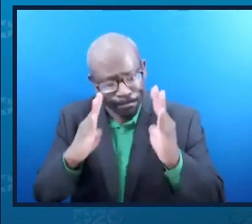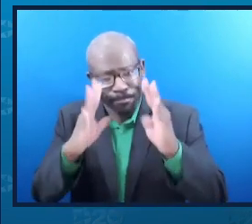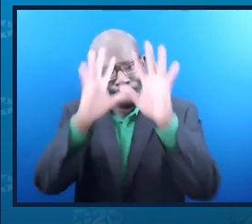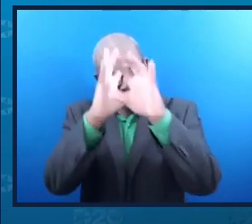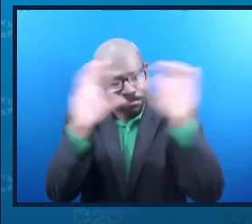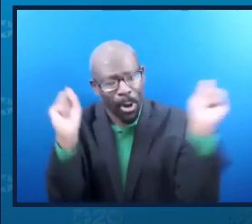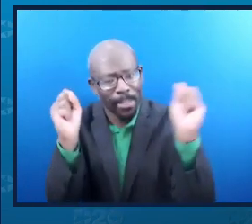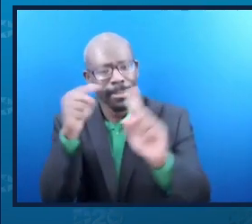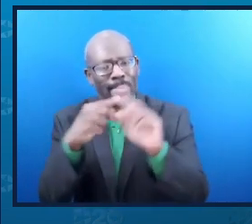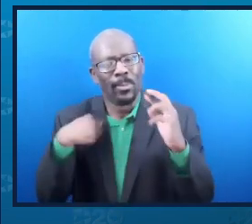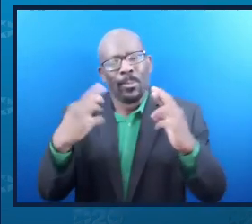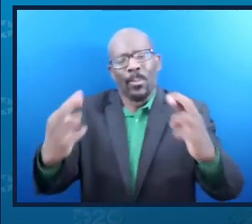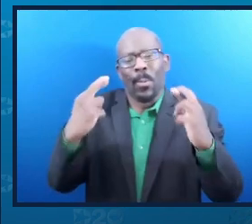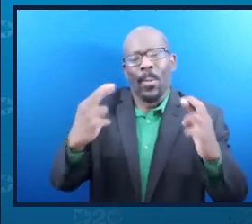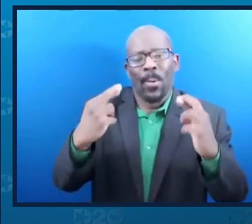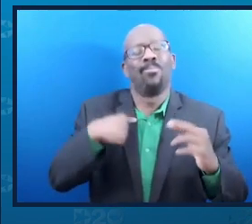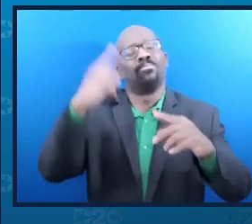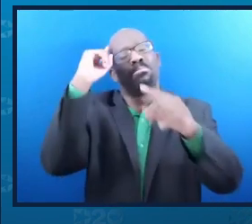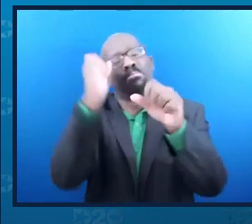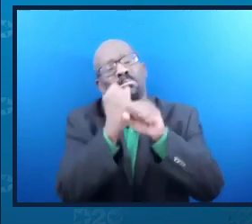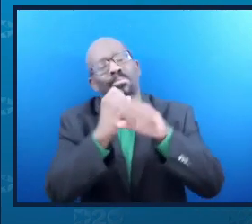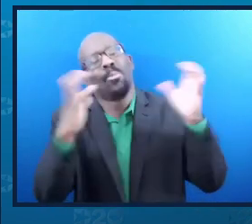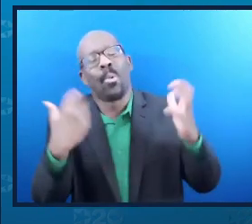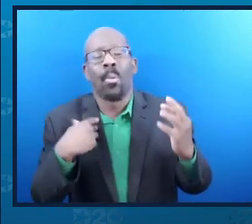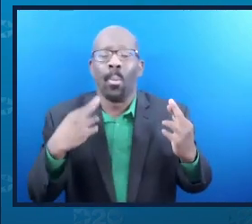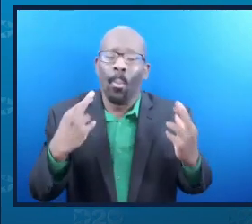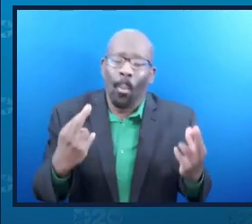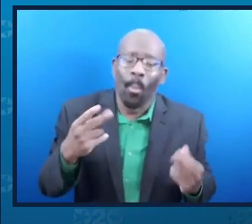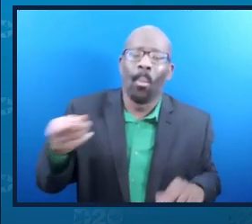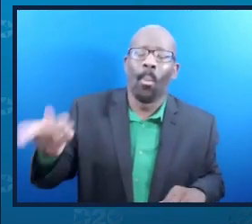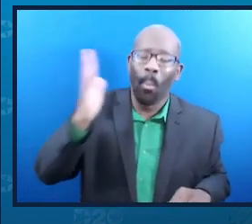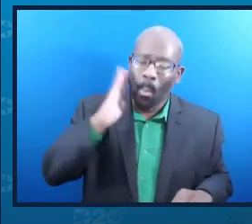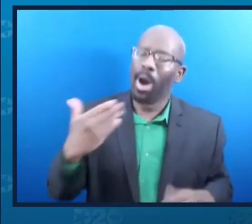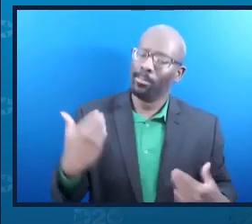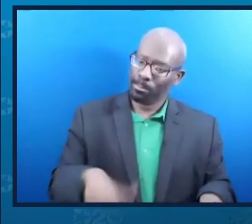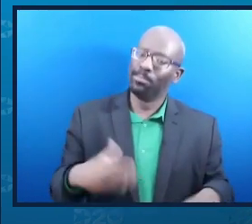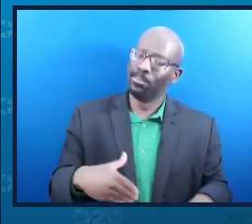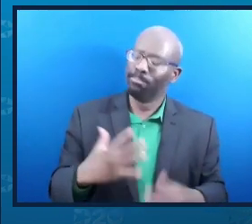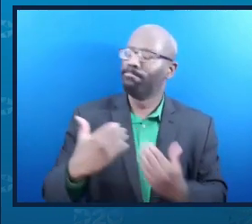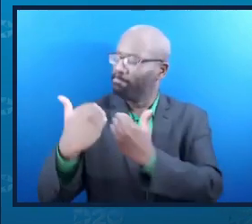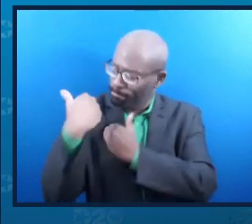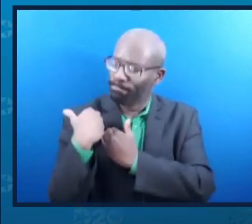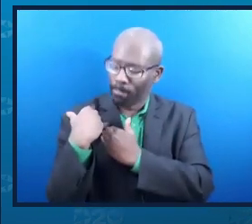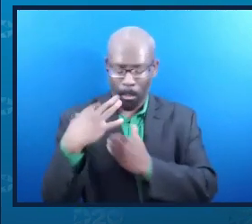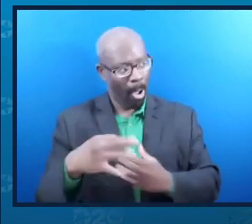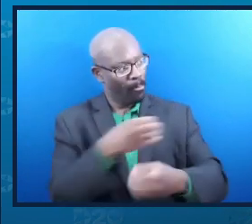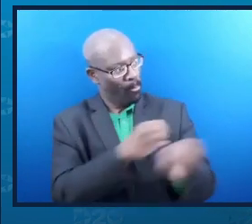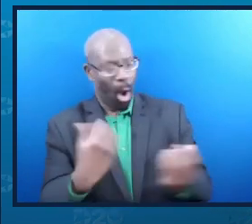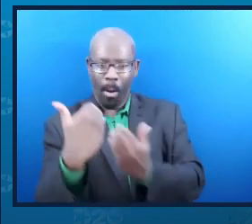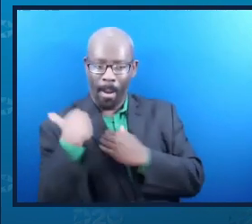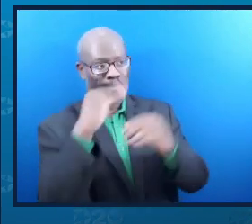HE MIGHT COME TO FEEL THE WEIGHT OF THE OFFICE, AND DISCOVER SOME